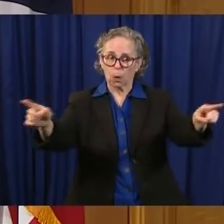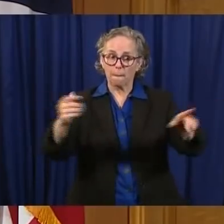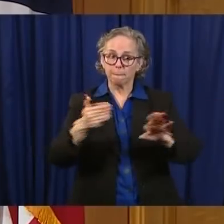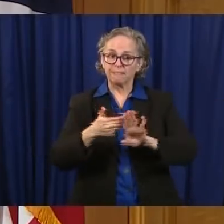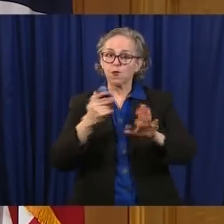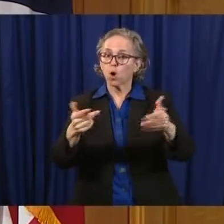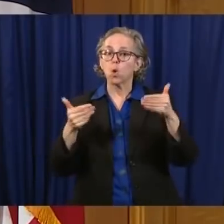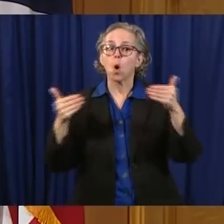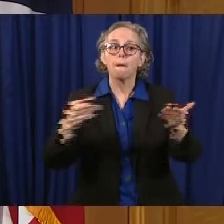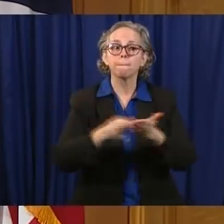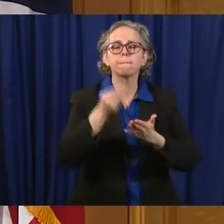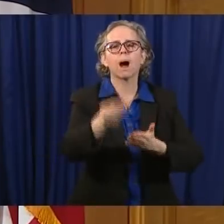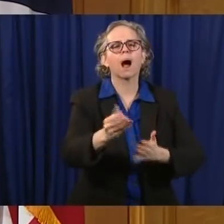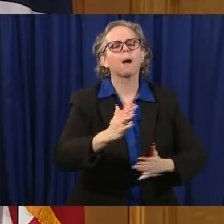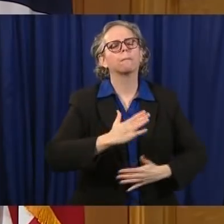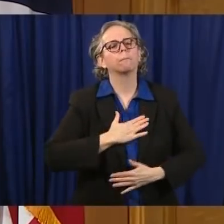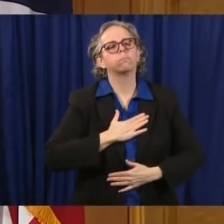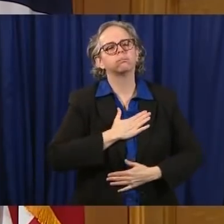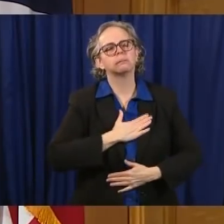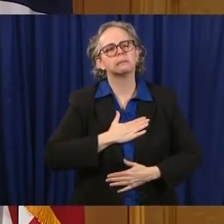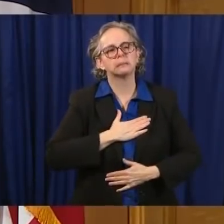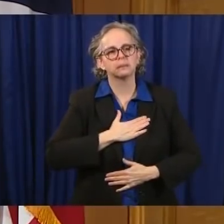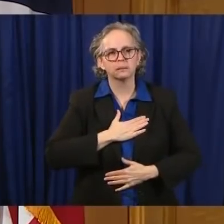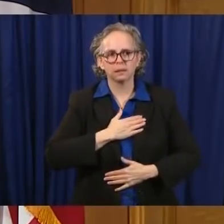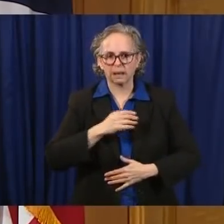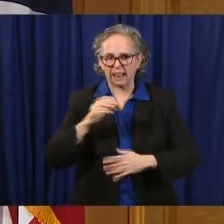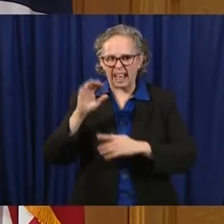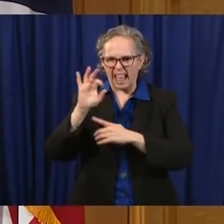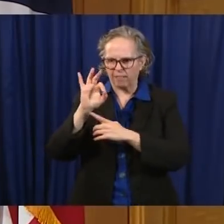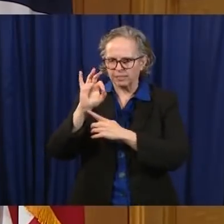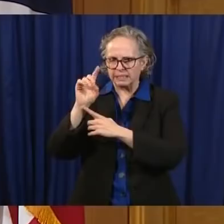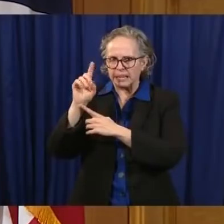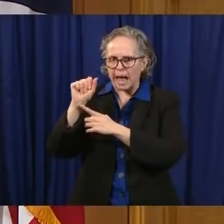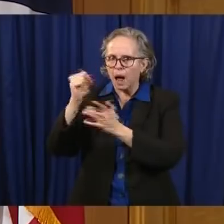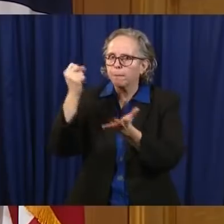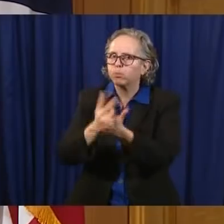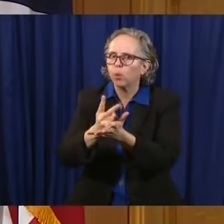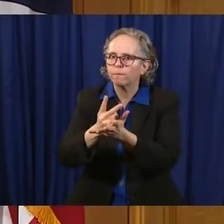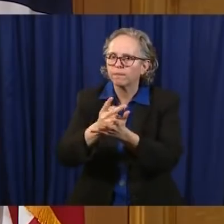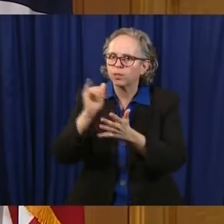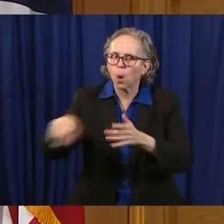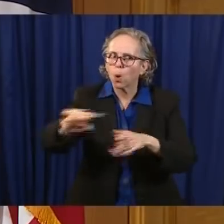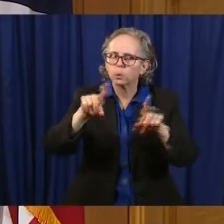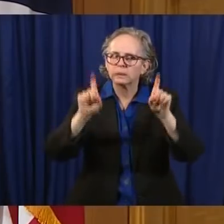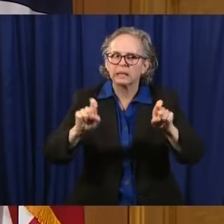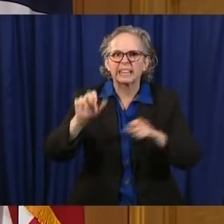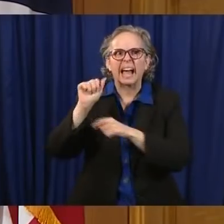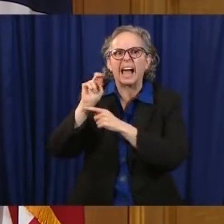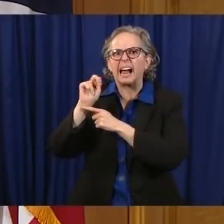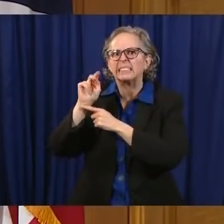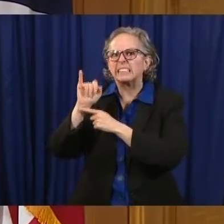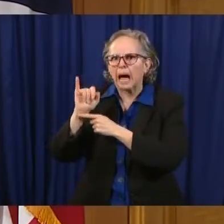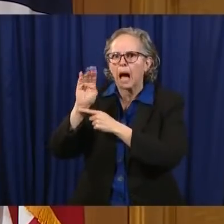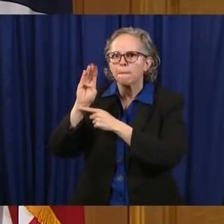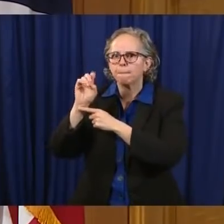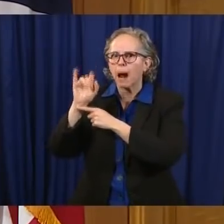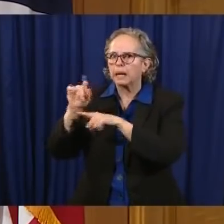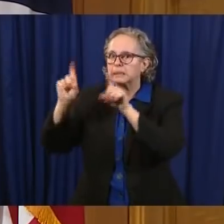BUT I DO WANT TO CAUTION ALL COMPANIES THAT ARE LOOKING AT THIS AS AN OPTION, TO MAKE SURE WHAT THEY ARE PURCHASING.